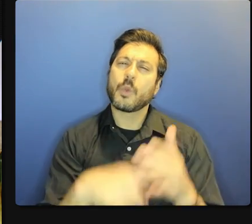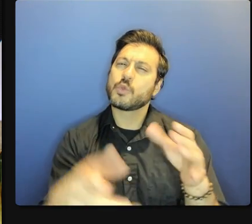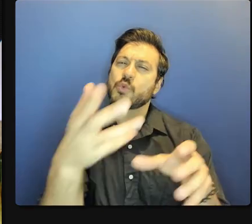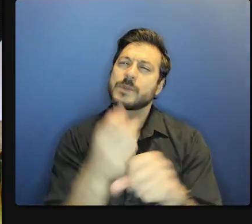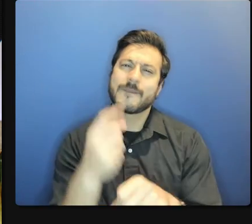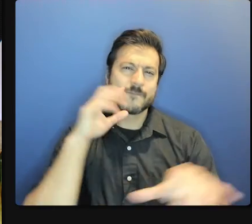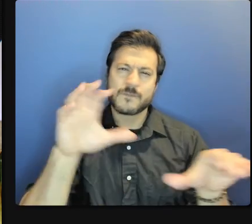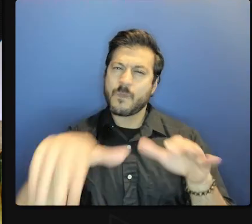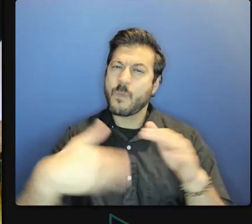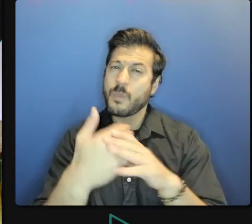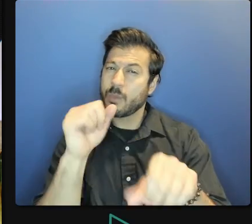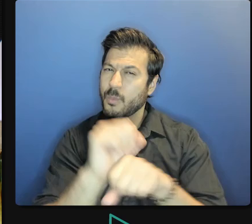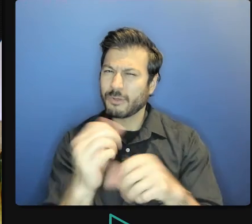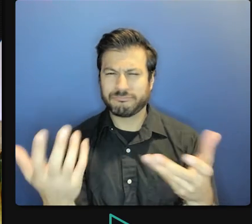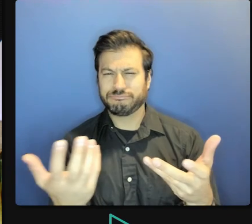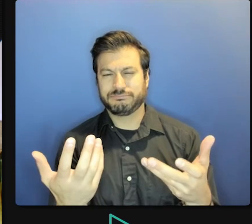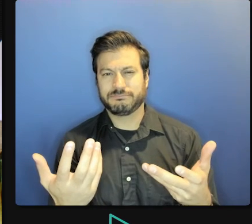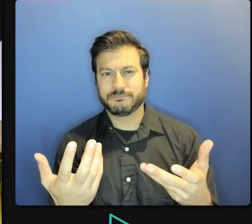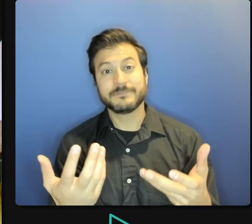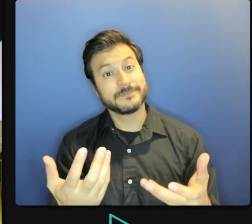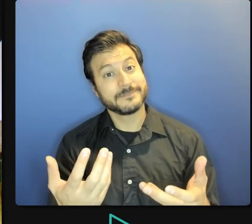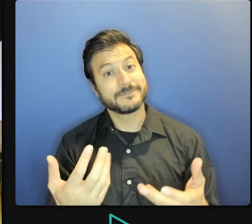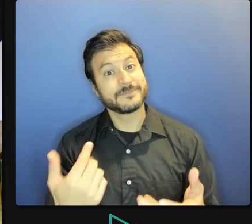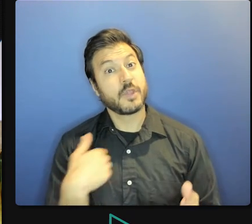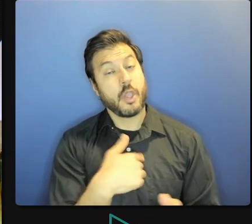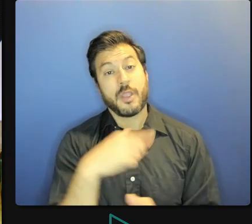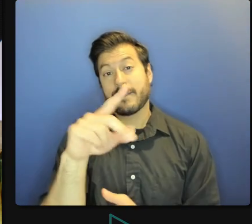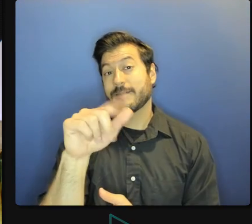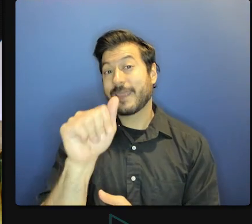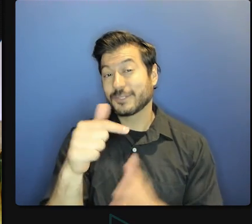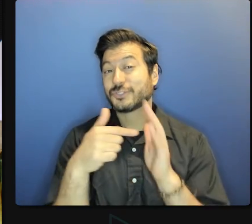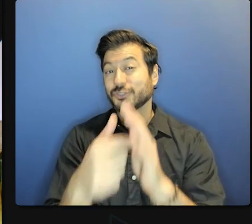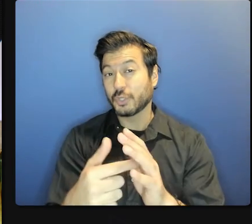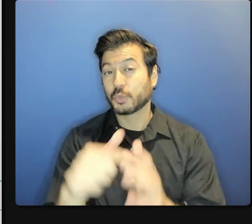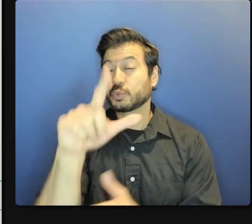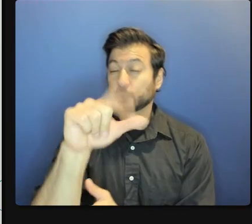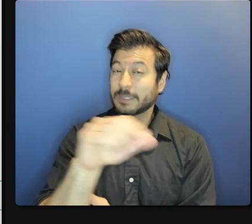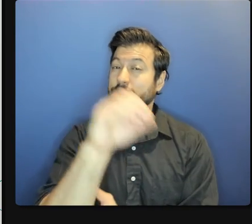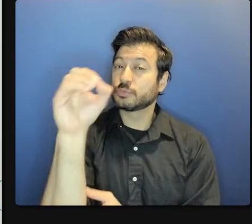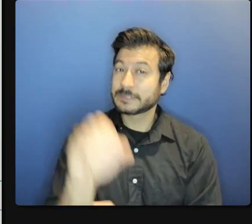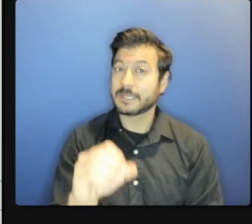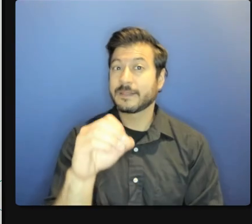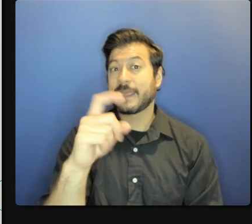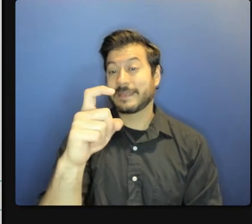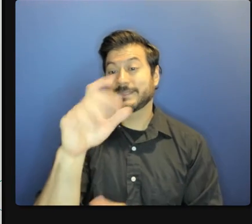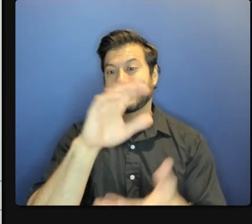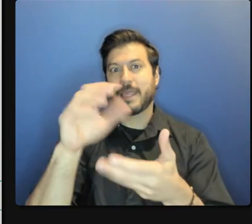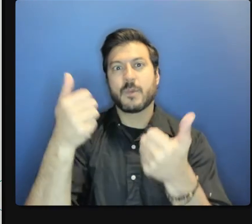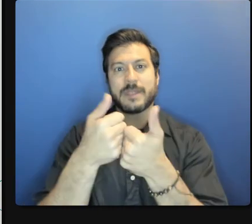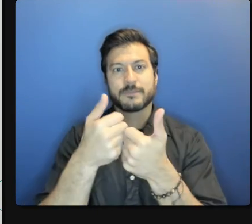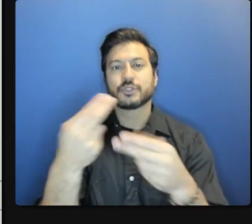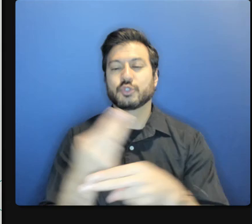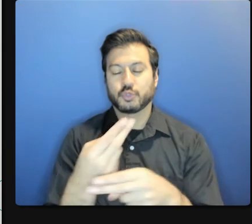But what do you get for doing all this work? Our data shows that 20 percent of xCloud players